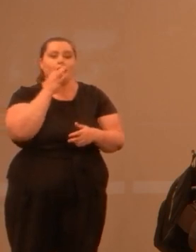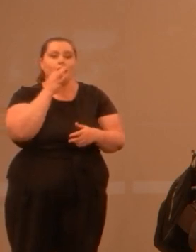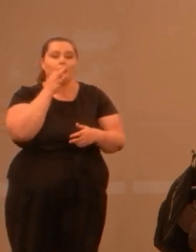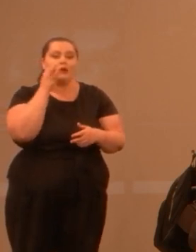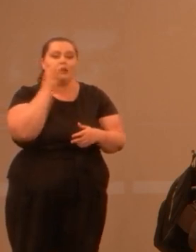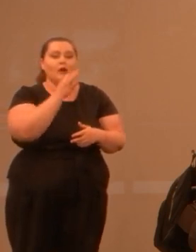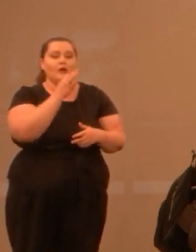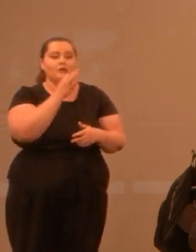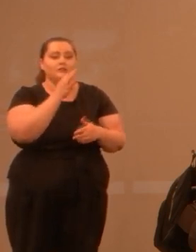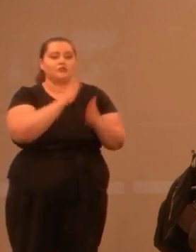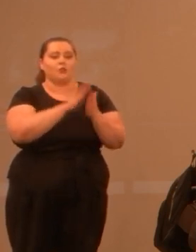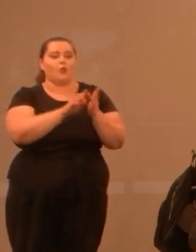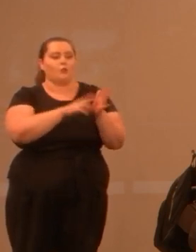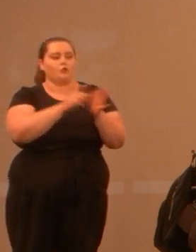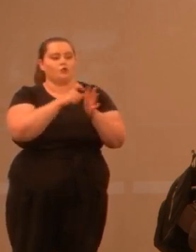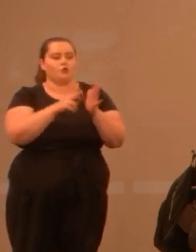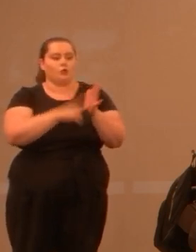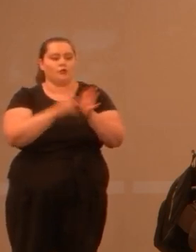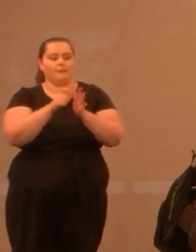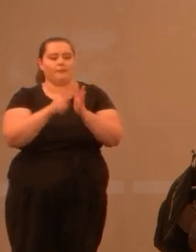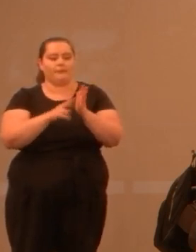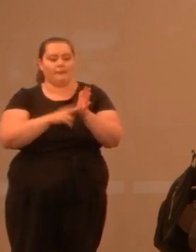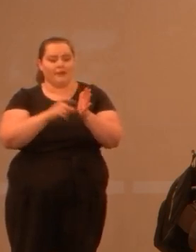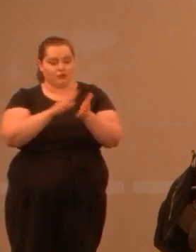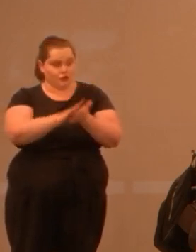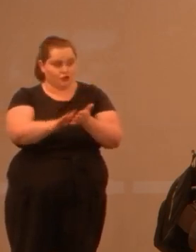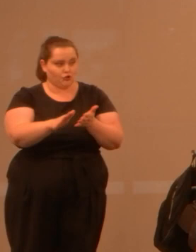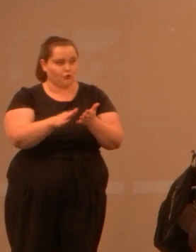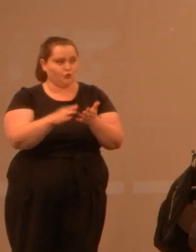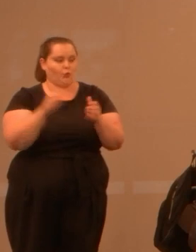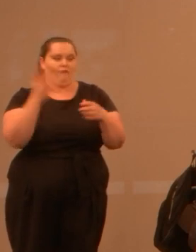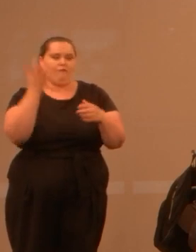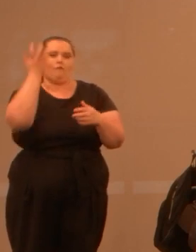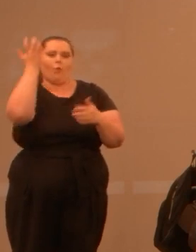Don Punch to come up and formally open the awards for this year.